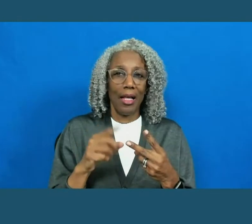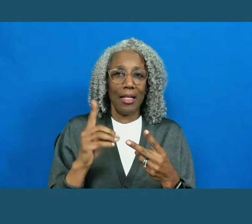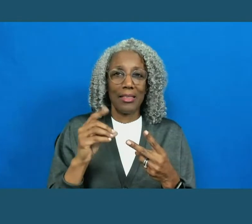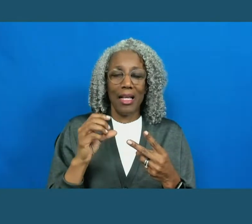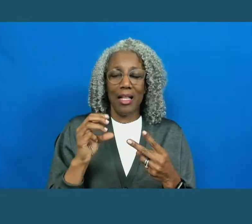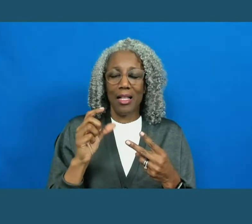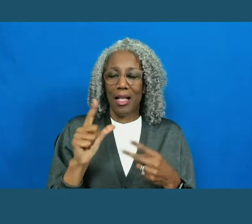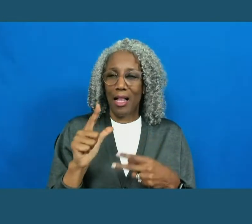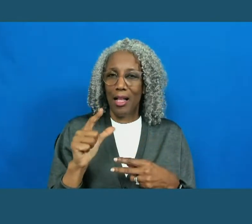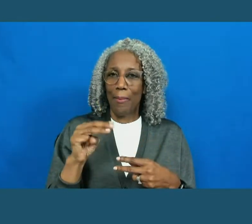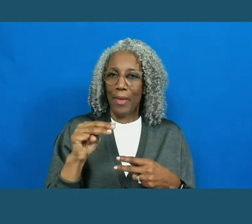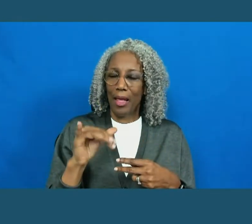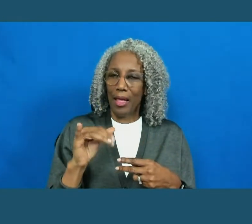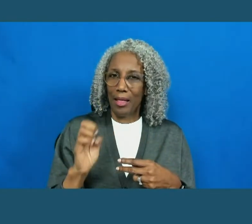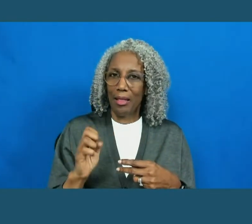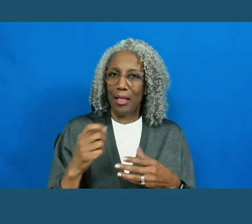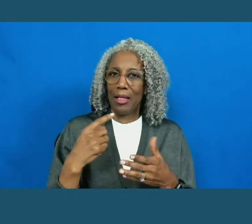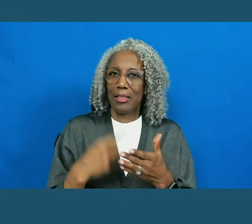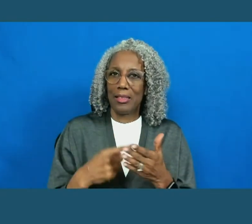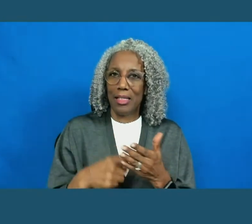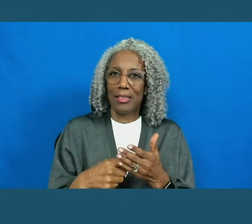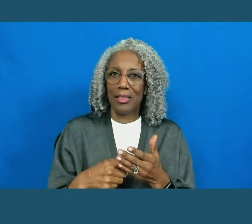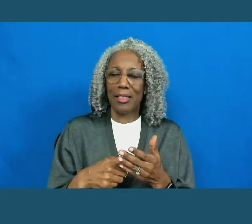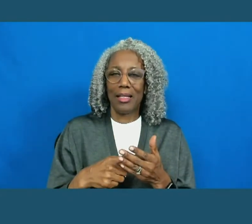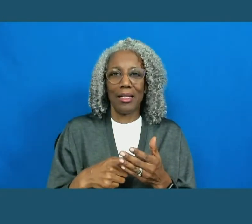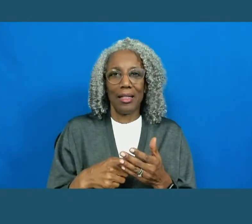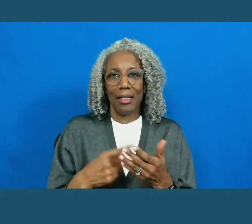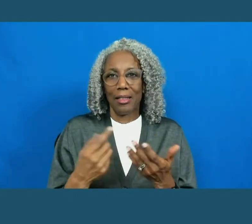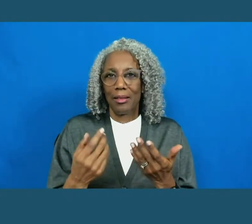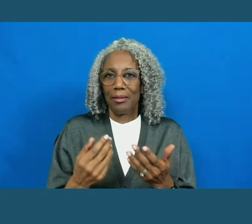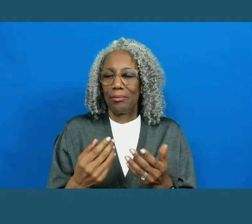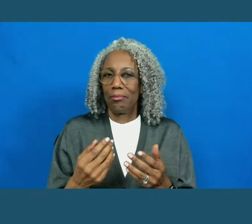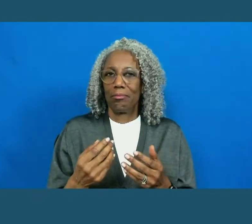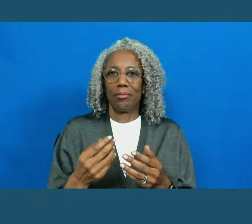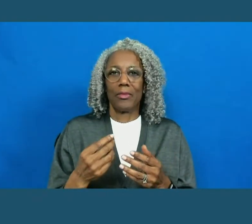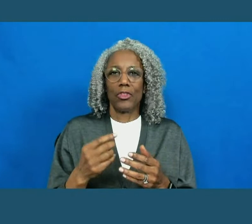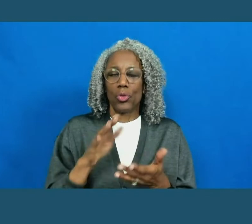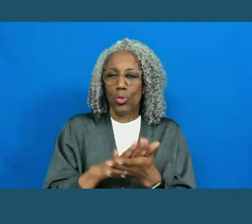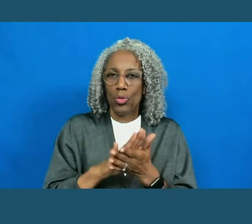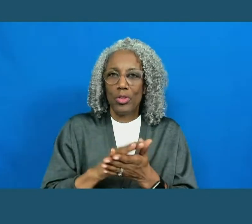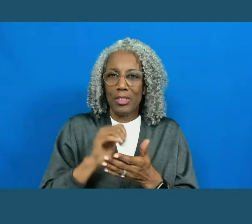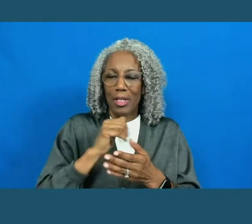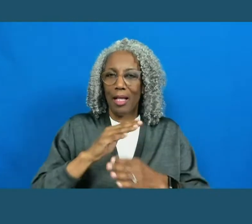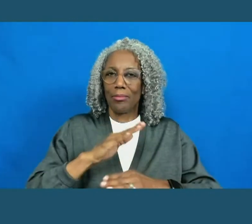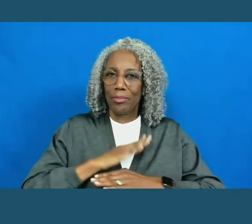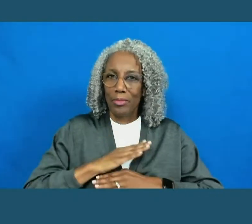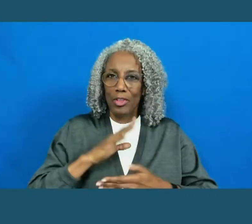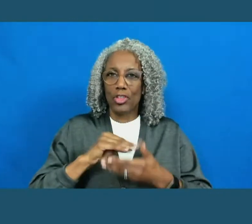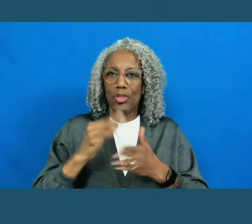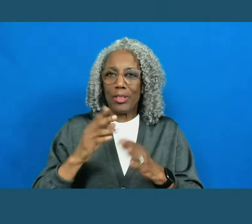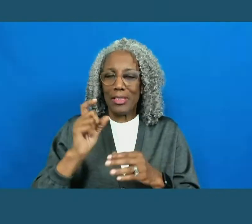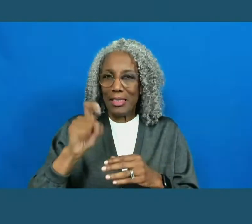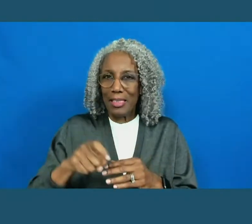being challenged me, you know, spoke about You know, being able